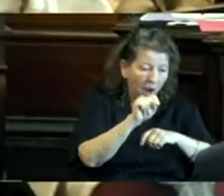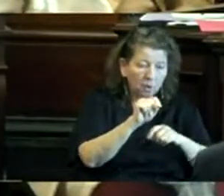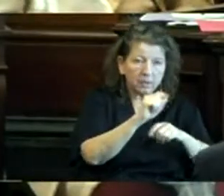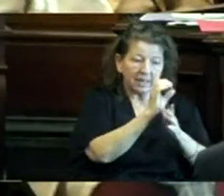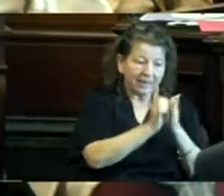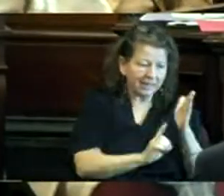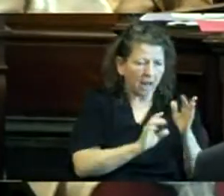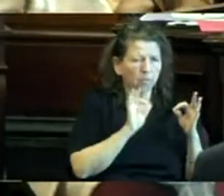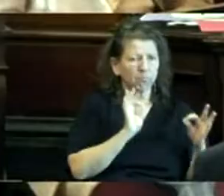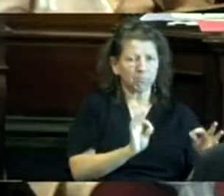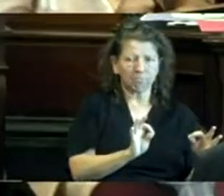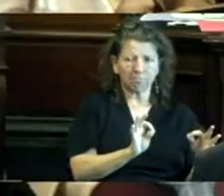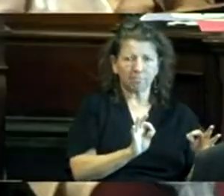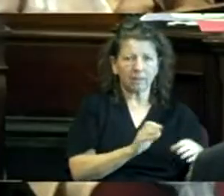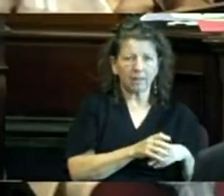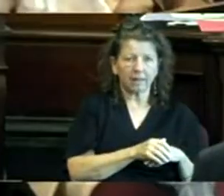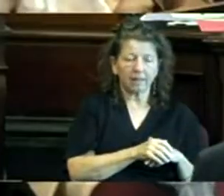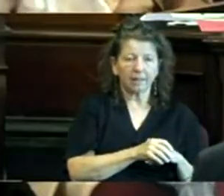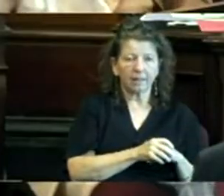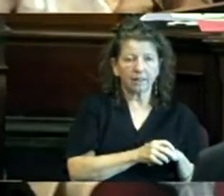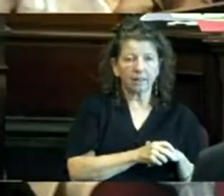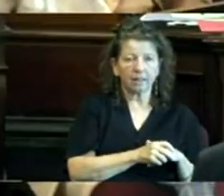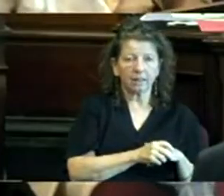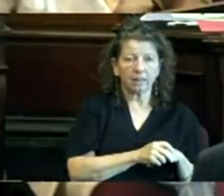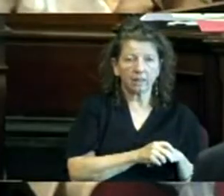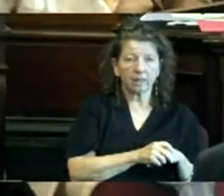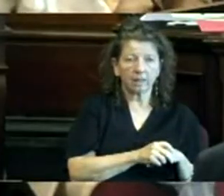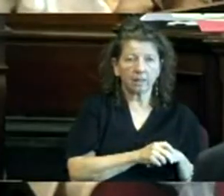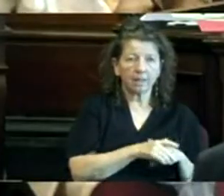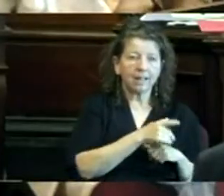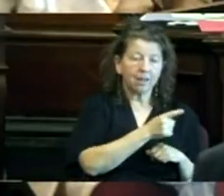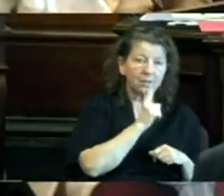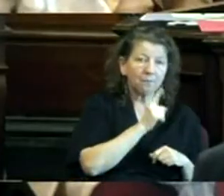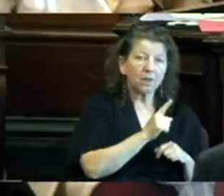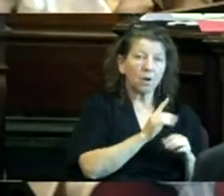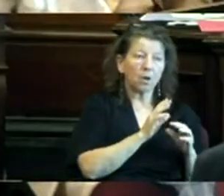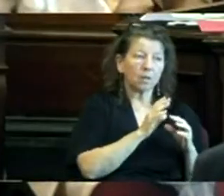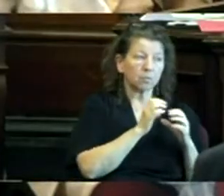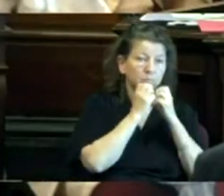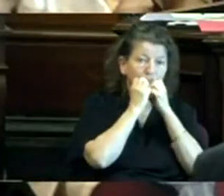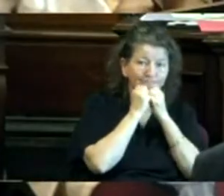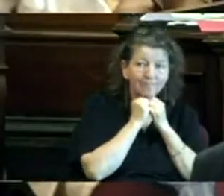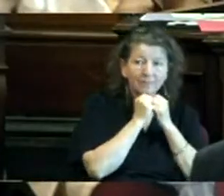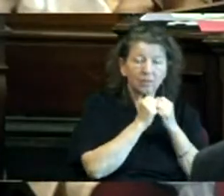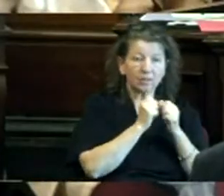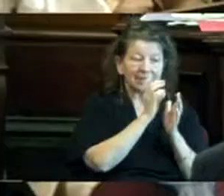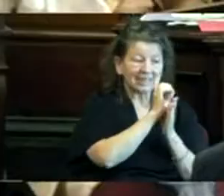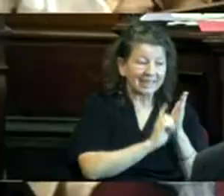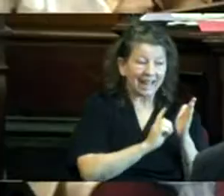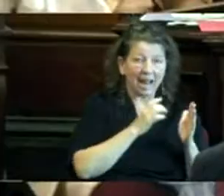inside of the building and the way the classes are laid out and where the building is laid out.